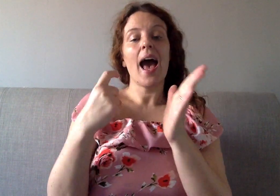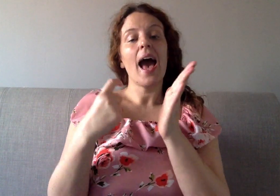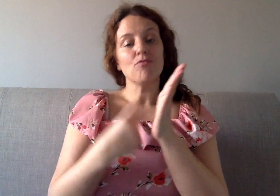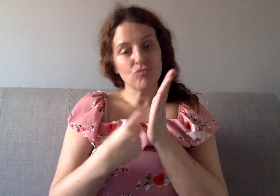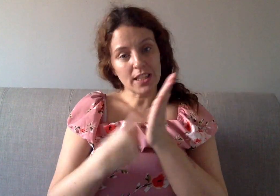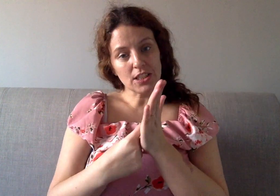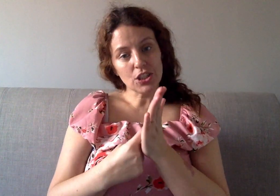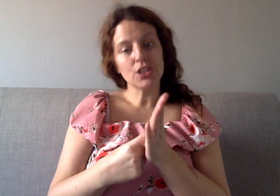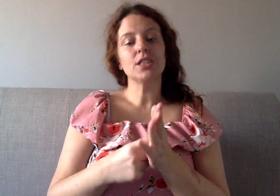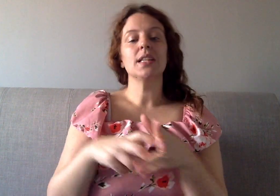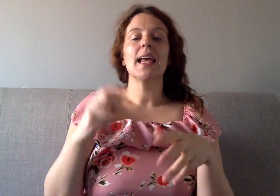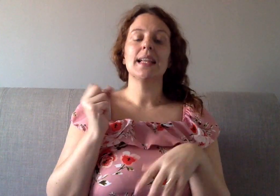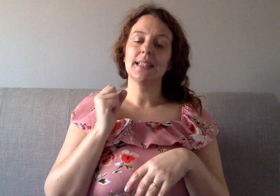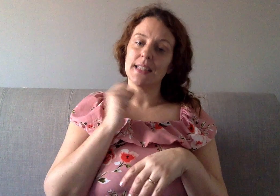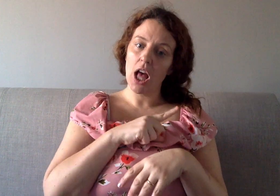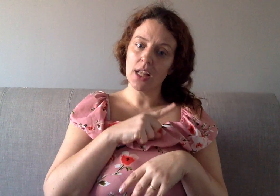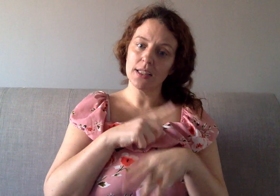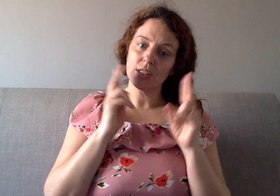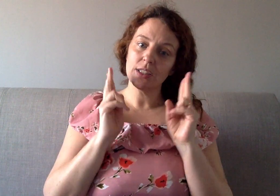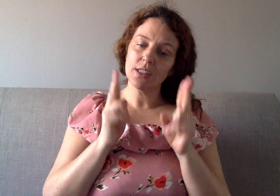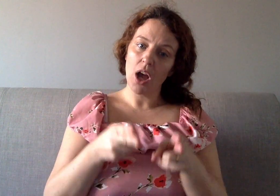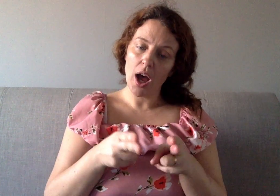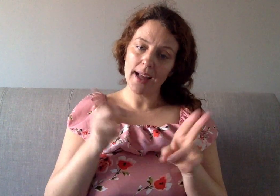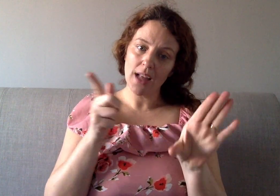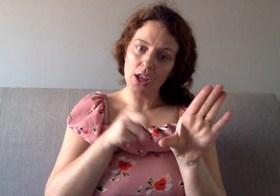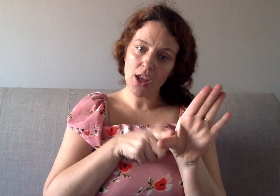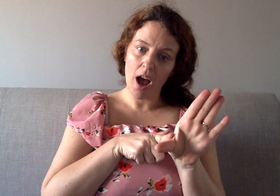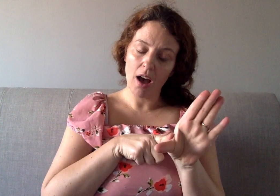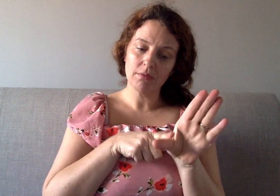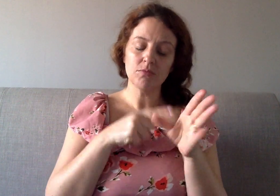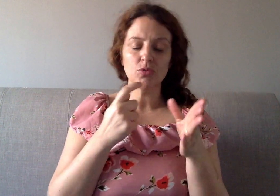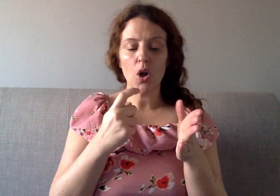Anne and Richard's son died young,